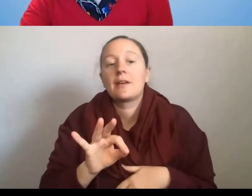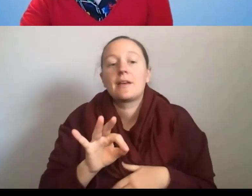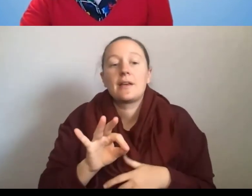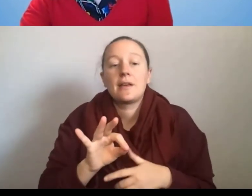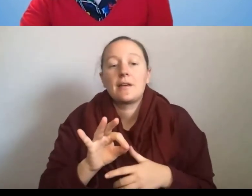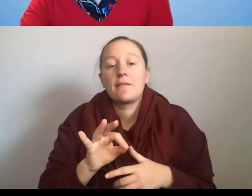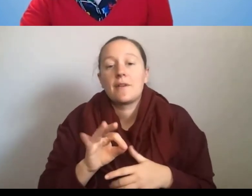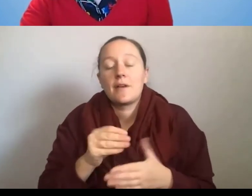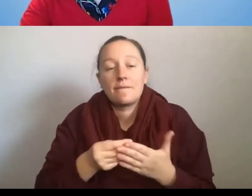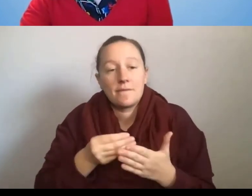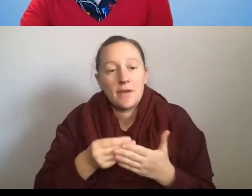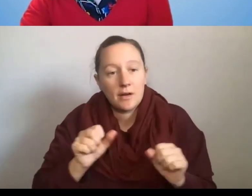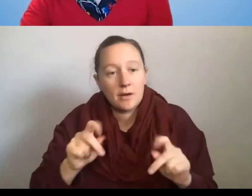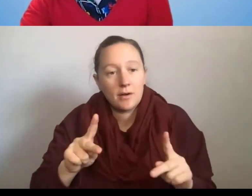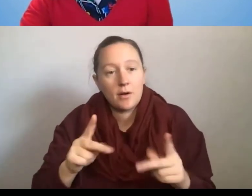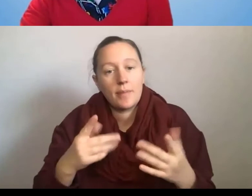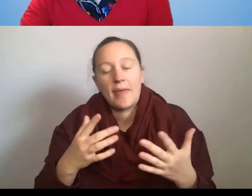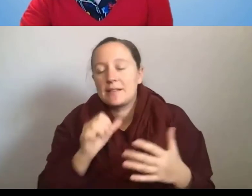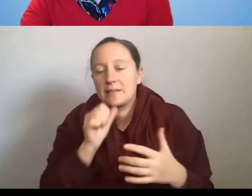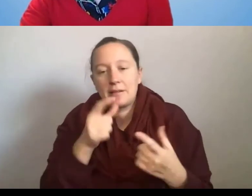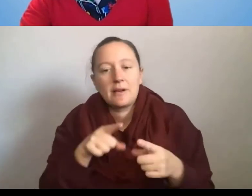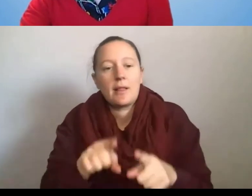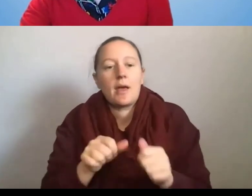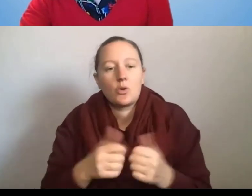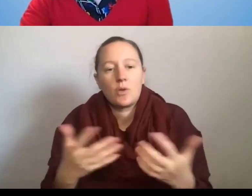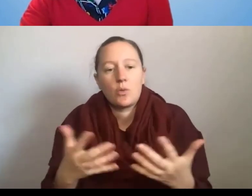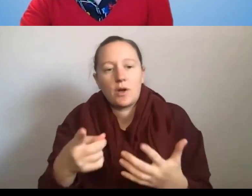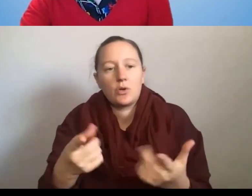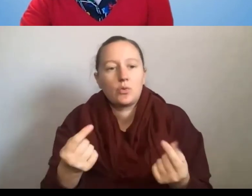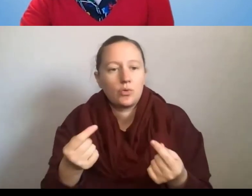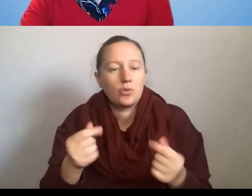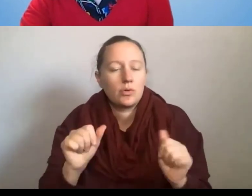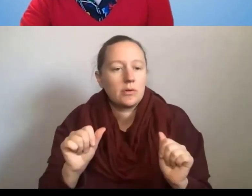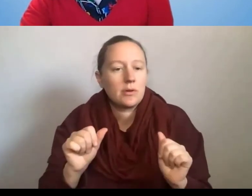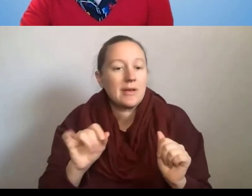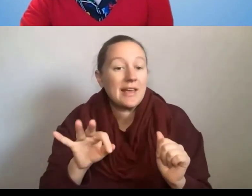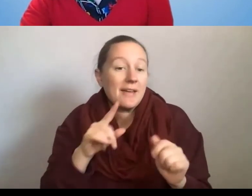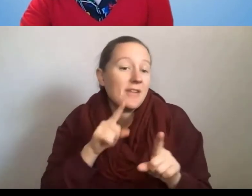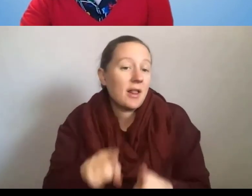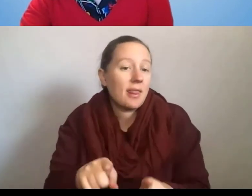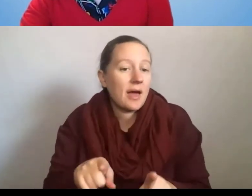that very much aligns with that you're trying to do, you are eligible to apply. So I would encourage you to take a look